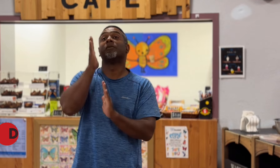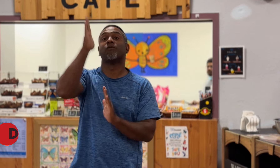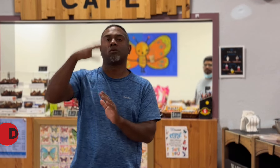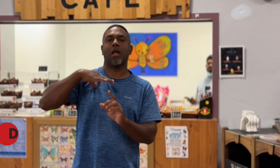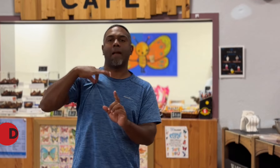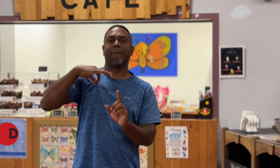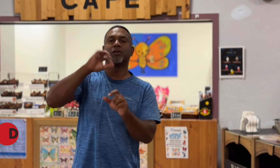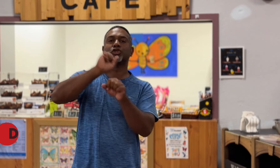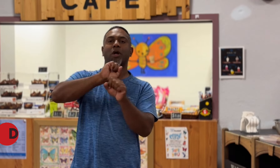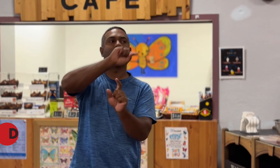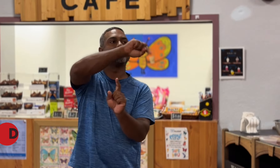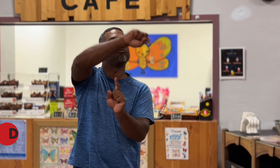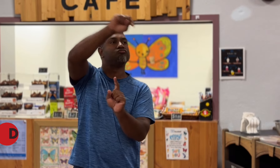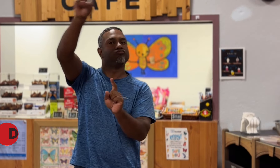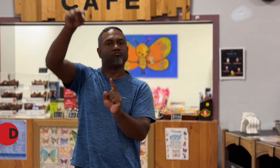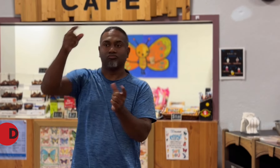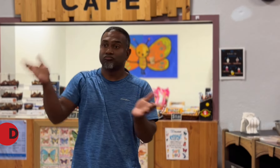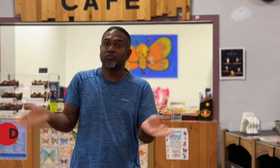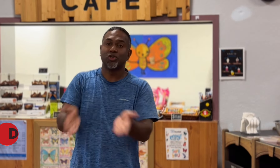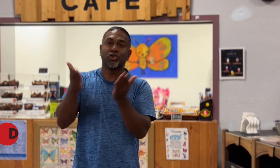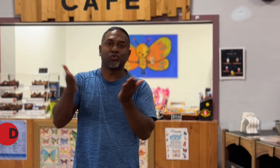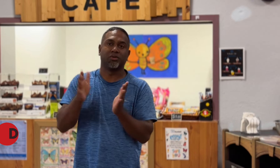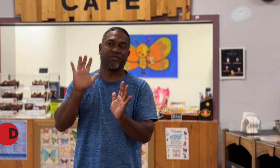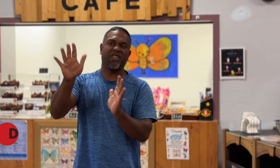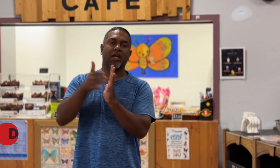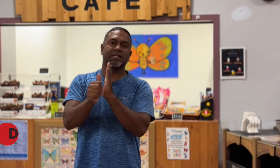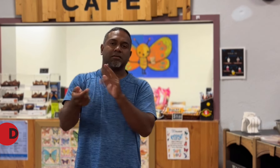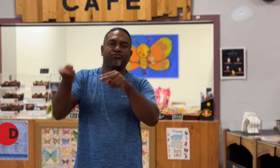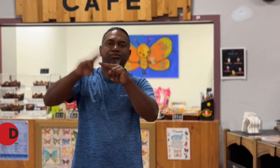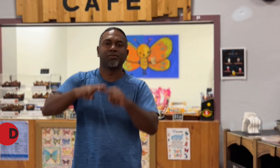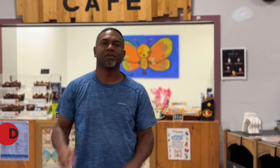We encourage them to improve their skills.